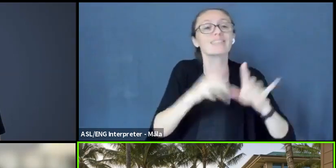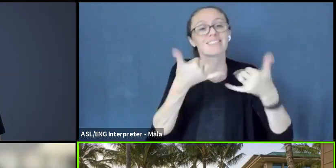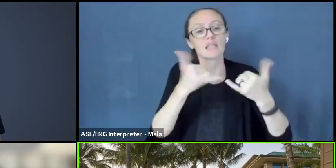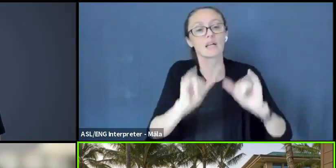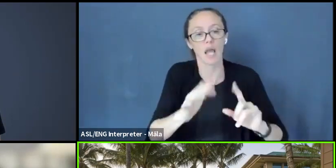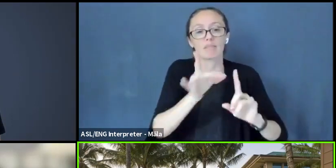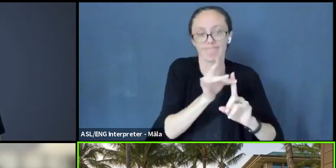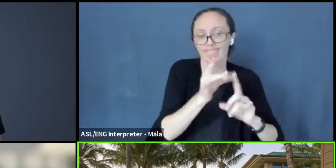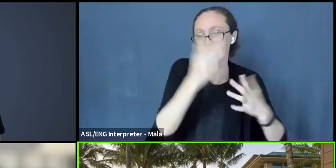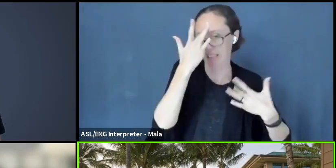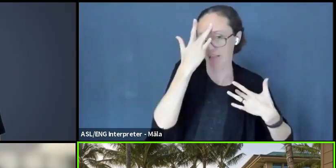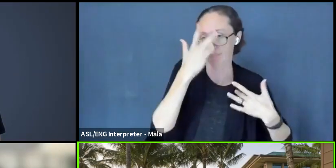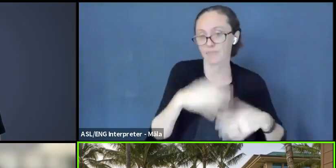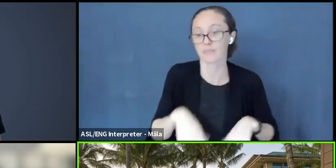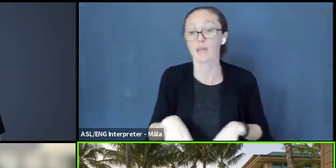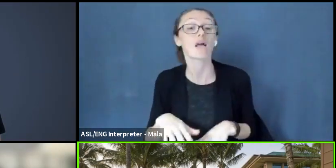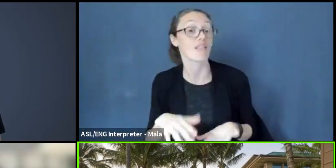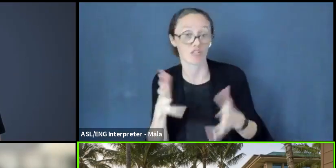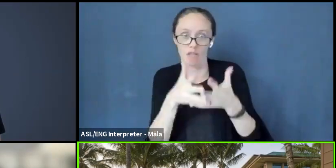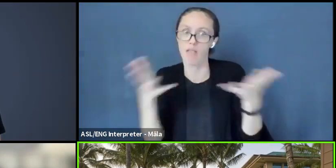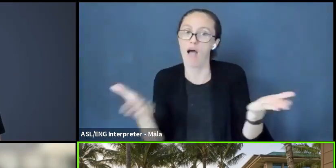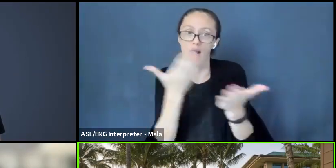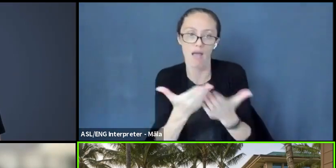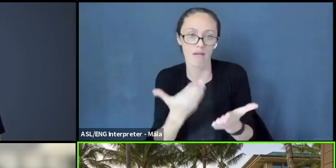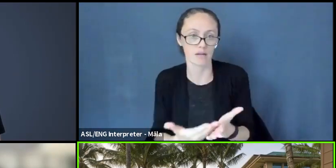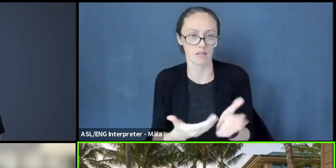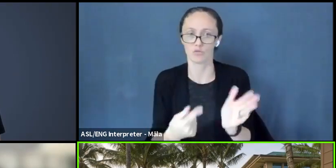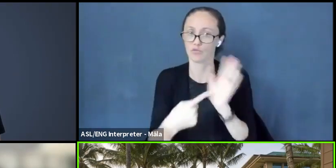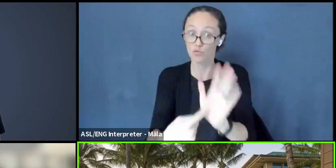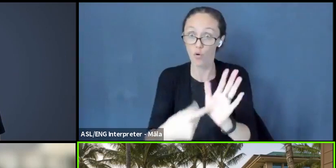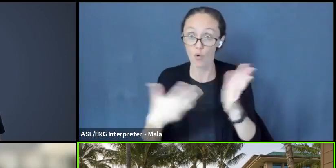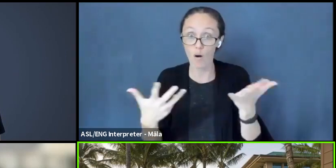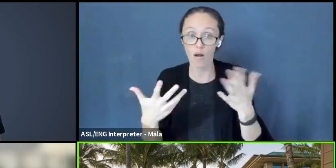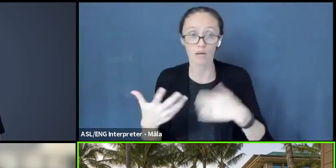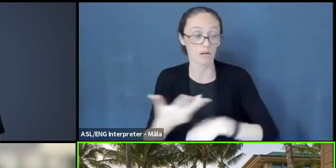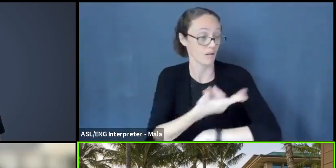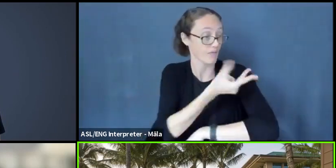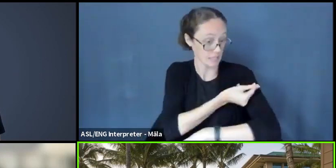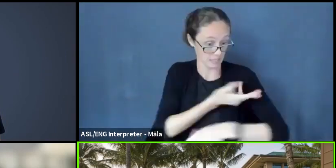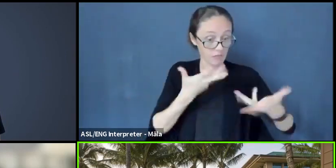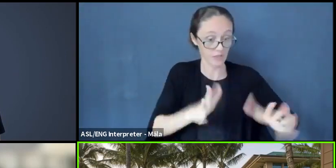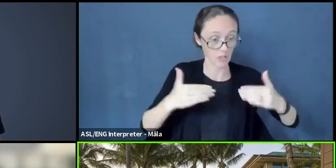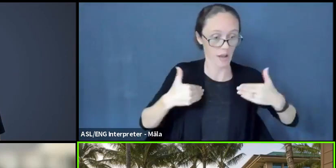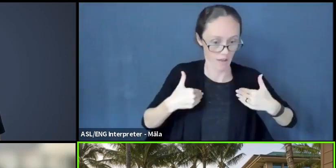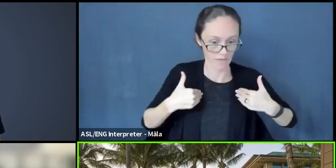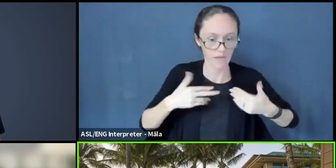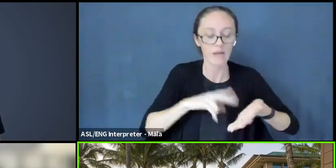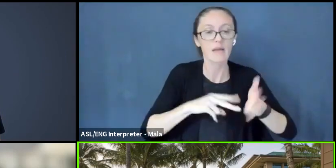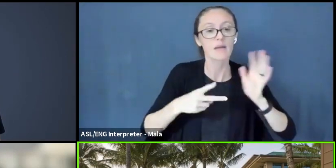Fully vaccinated people, even if they get it, their immune system kicks in much more